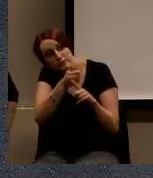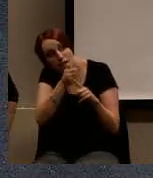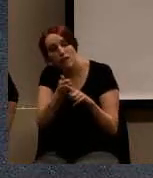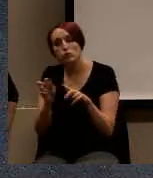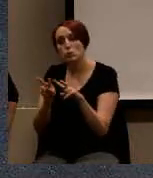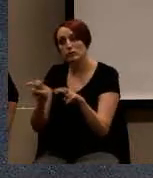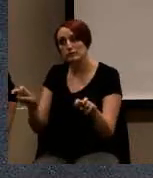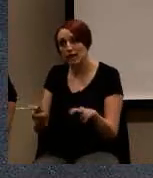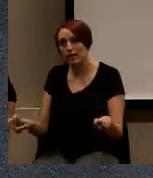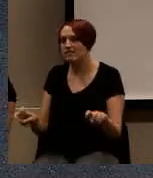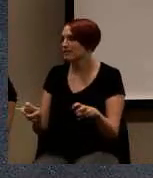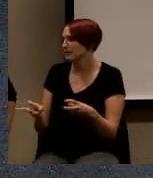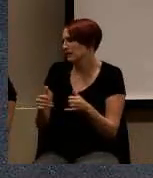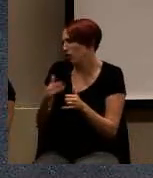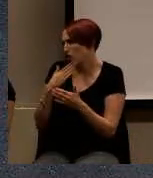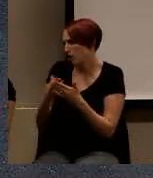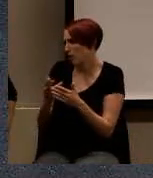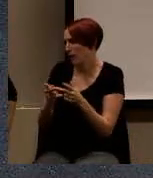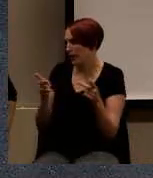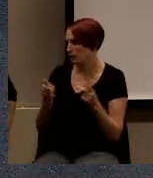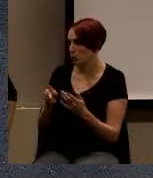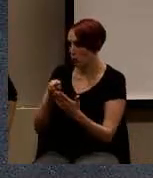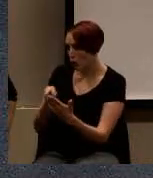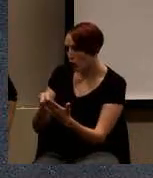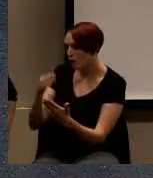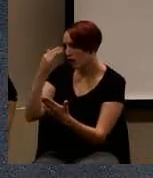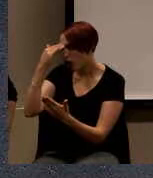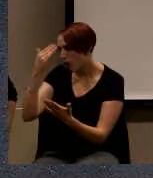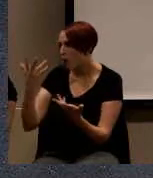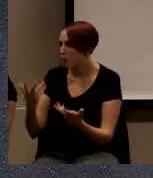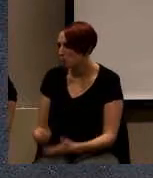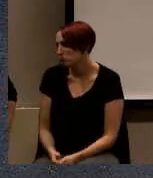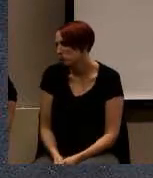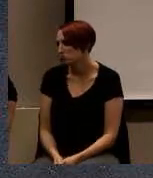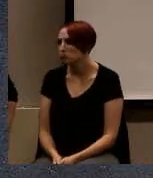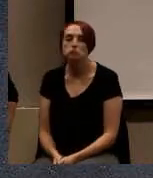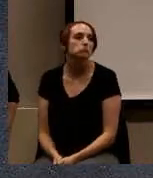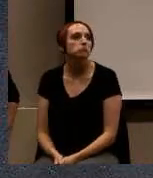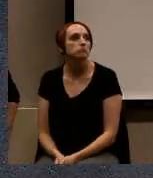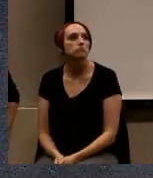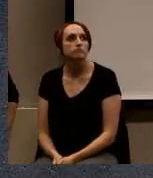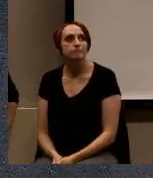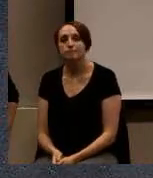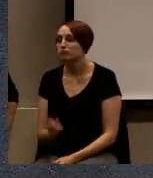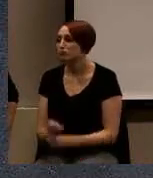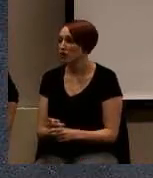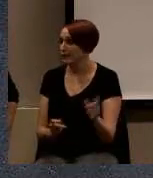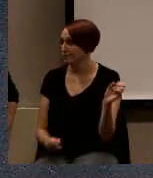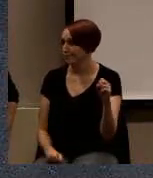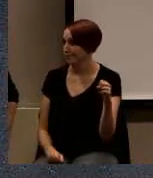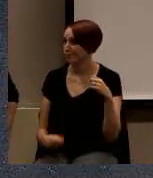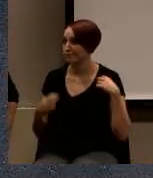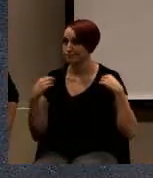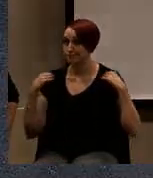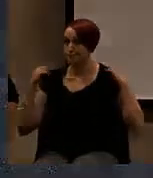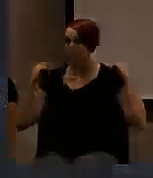wouldn't be able to actually take somebody through that. That information is there. It's pretty helpful. Moderator: Perfect.